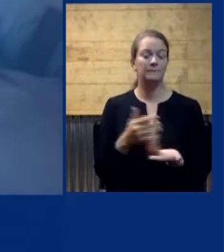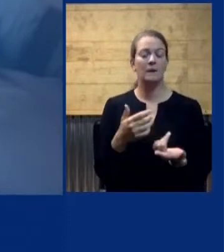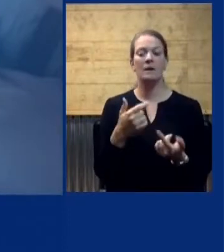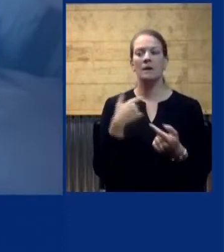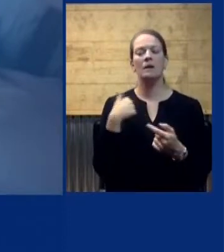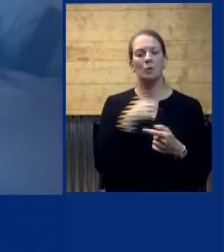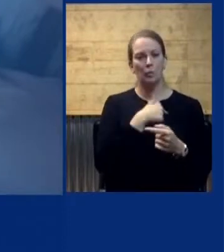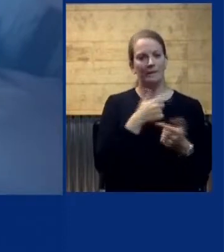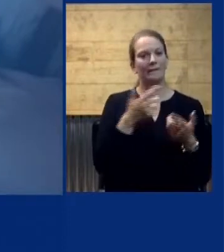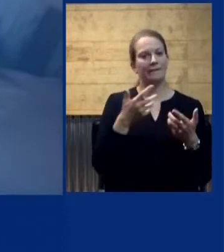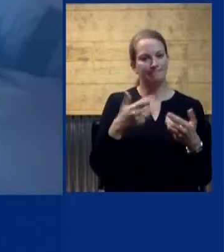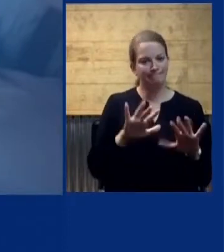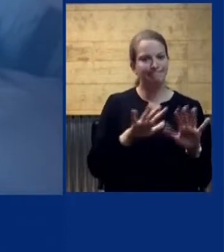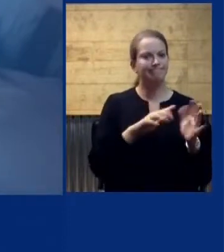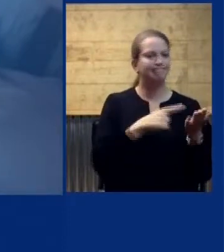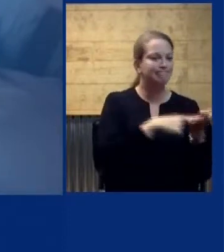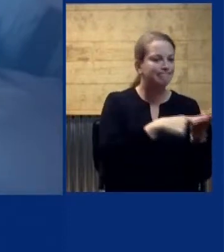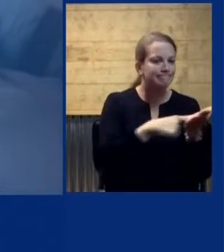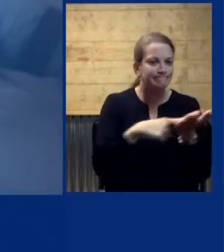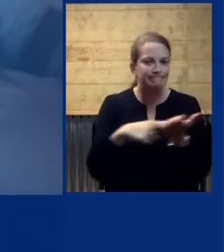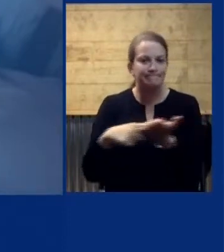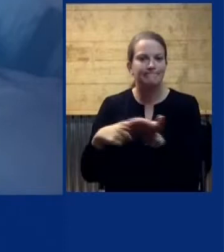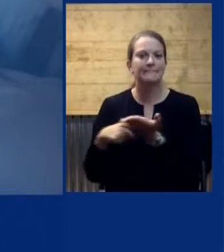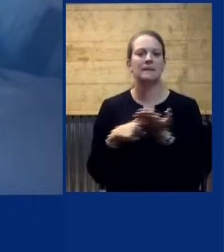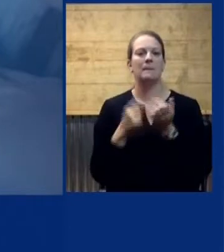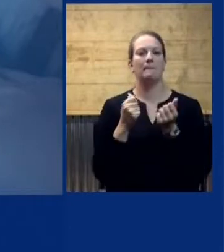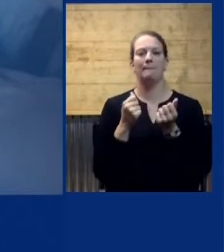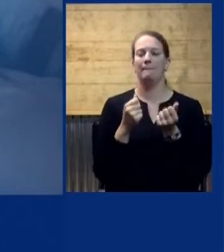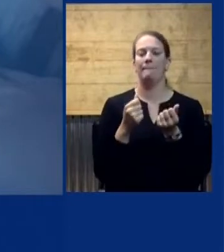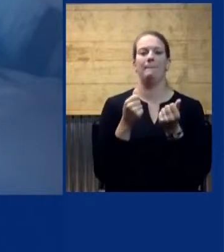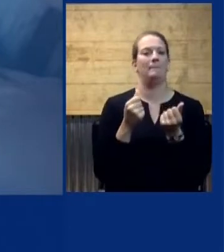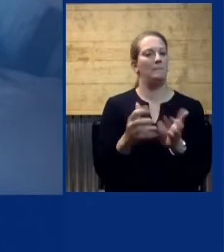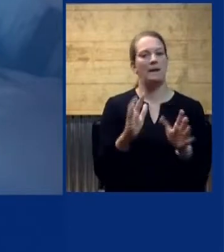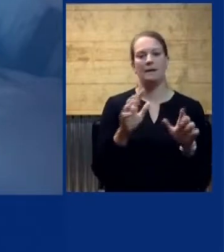10th ON PHASE FOUR. ON SCHOOLS WE HAVE BEEN